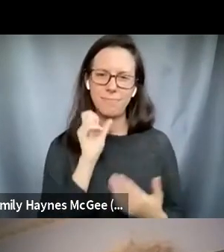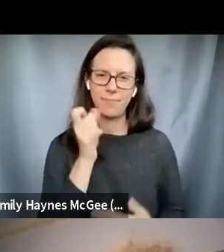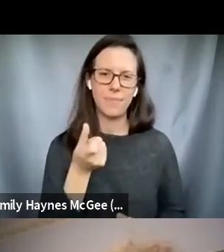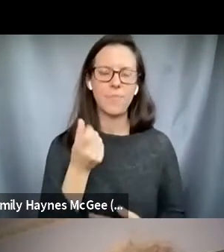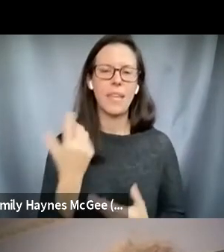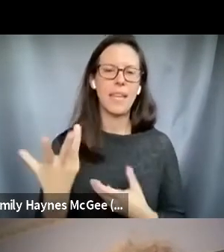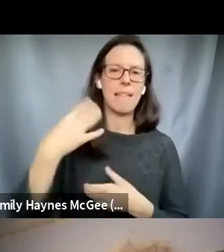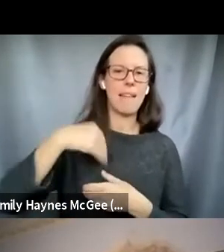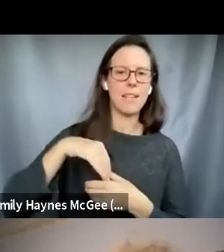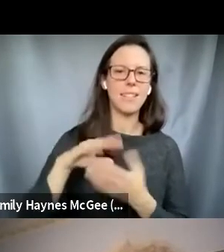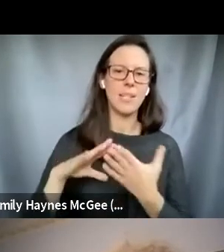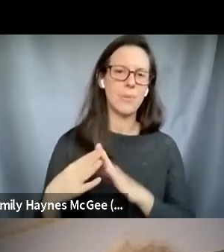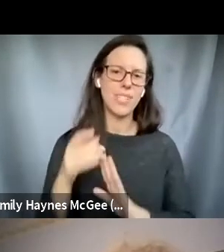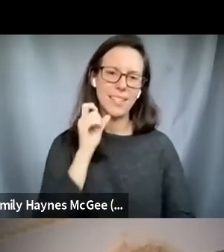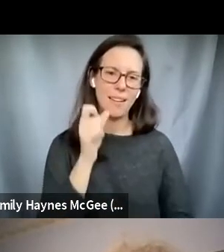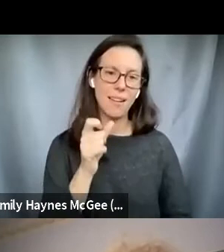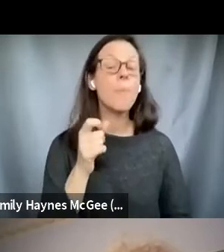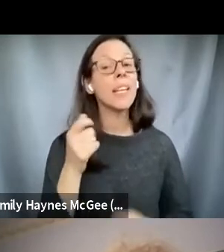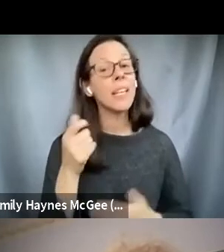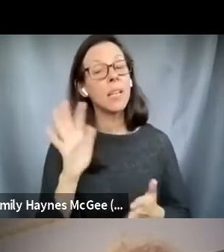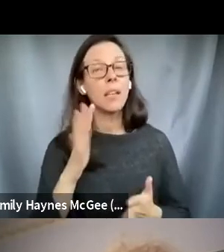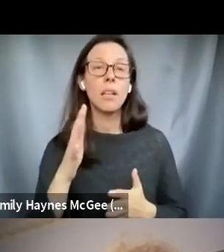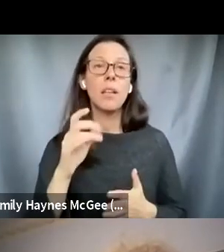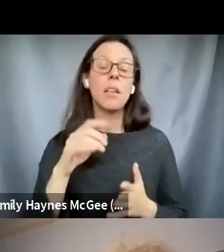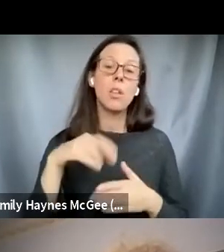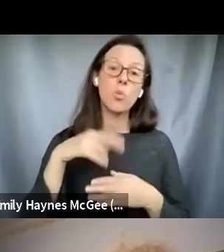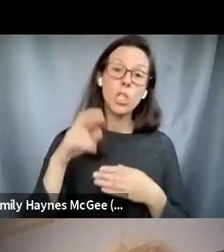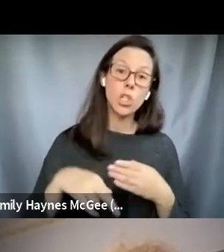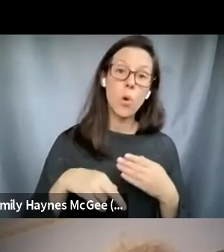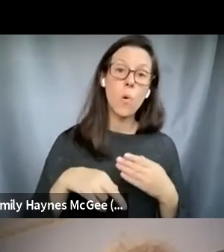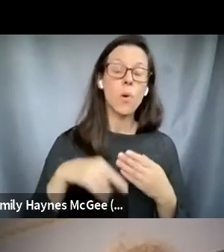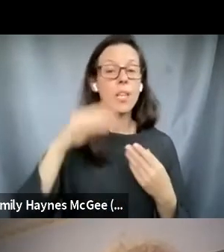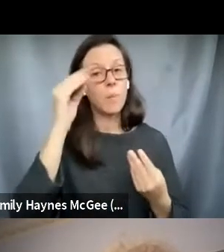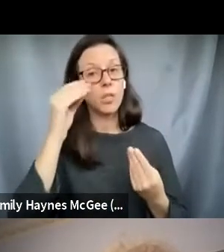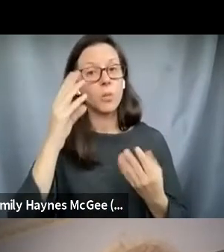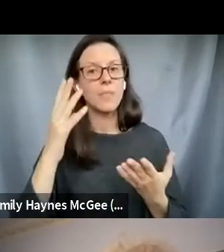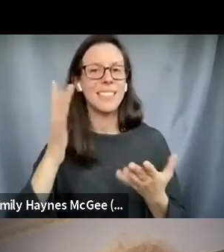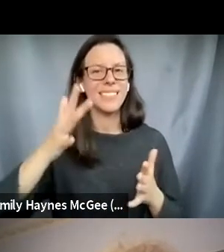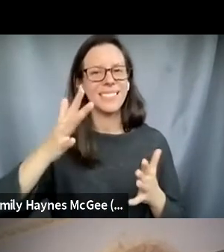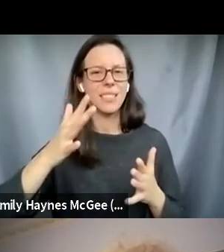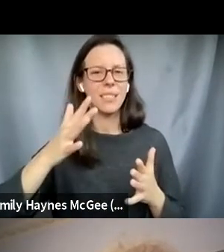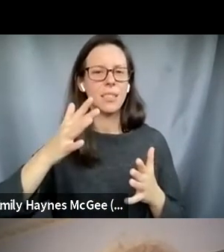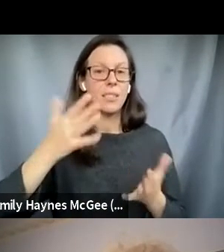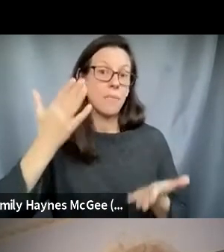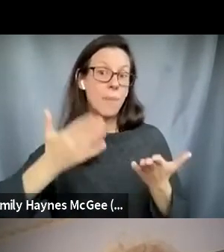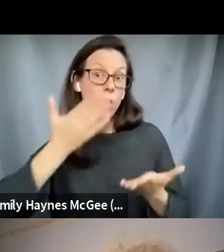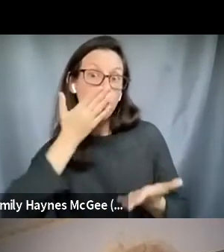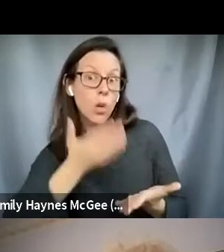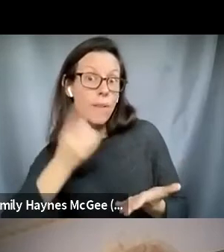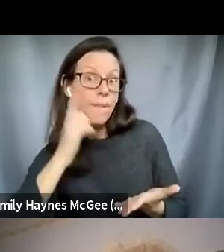Even though there was all of the information, of course, would be probably great for the community.